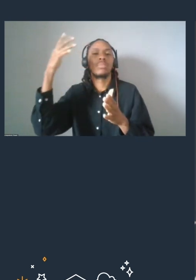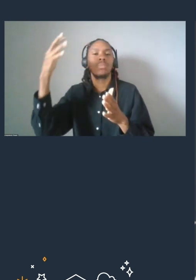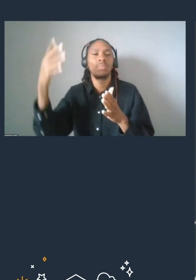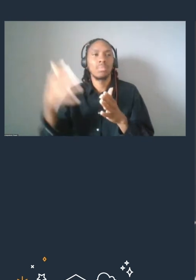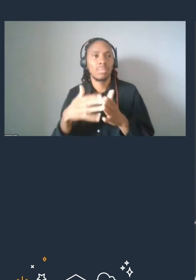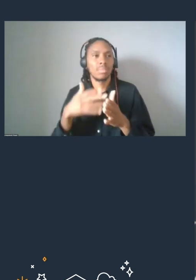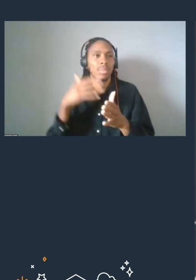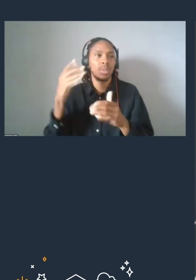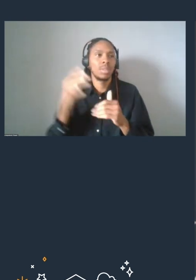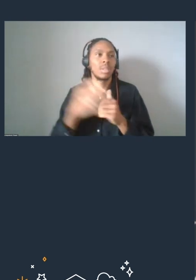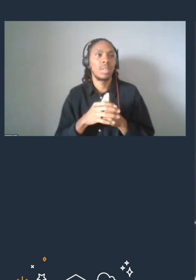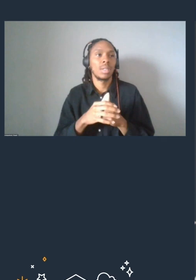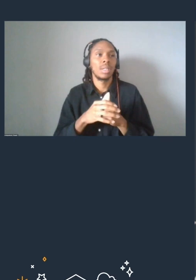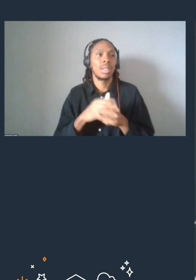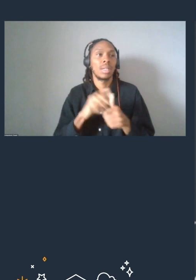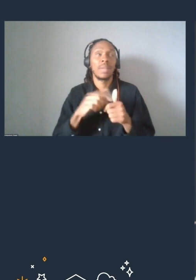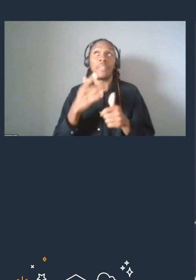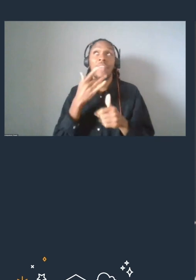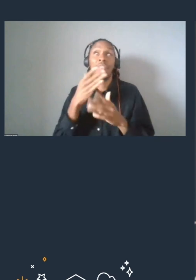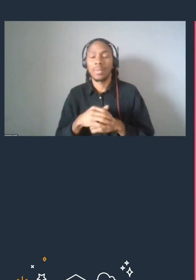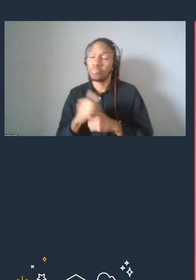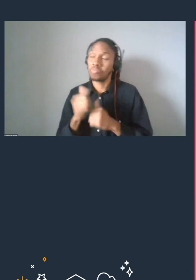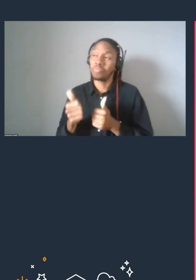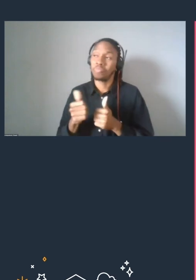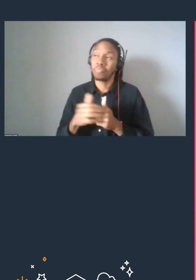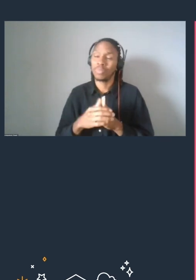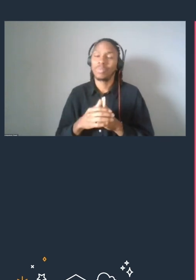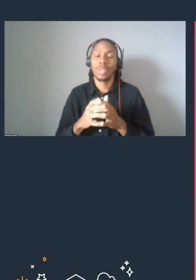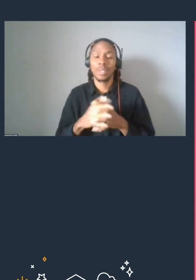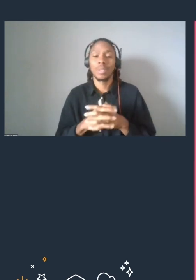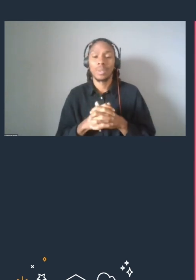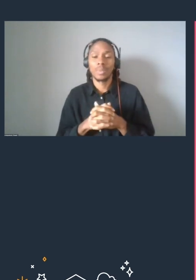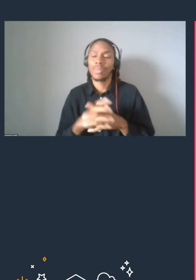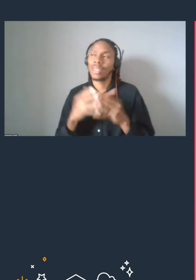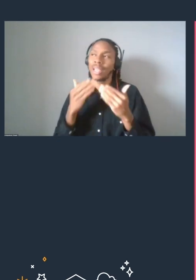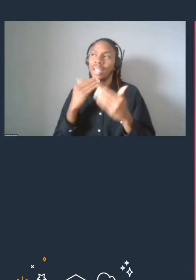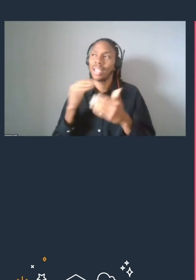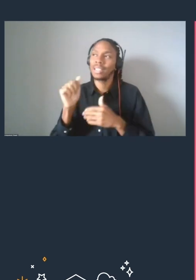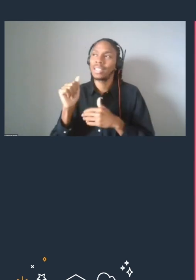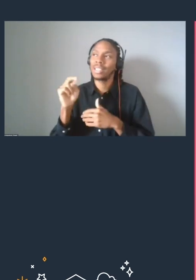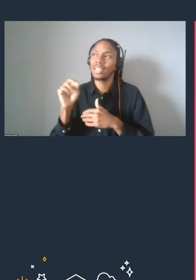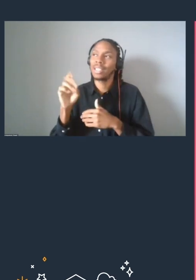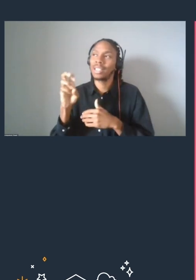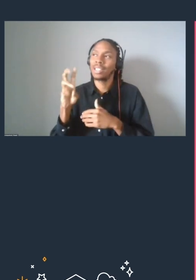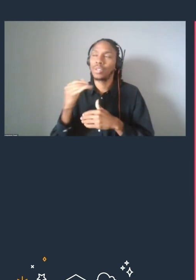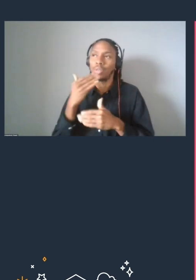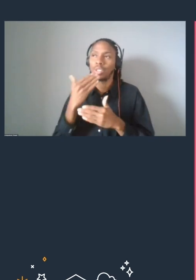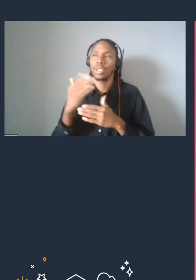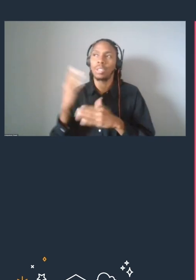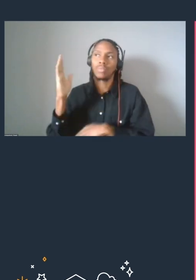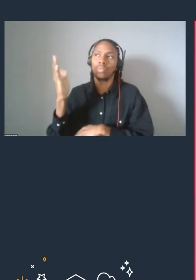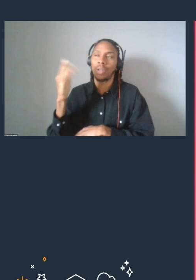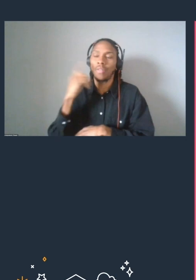and then favorite pie, blackberry. Thanks, Andrew. That was a great session on archiving and data. I think that's, you know,